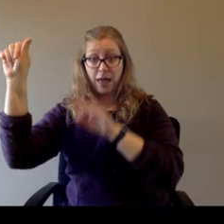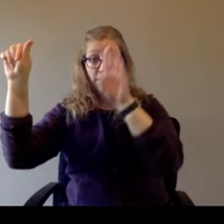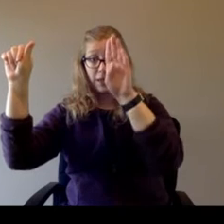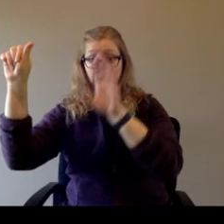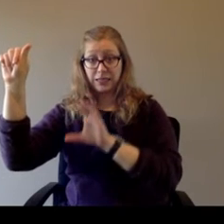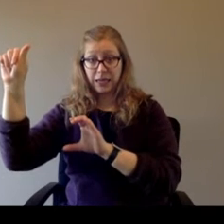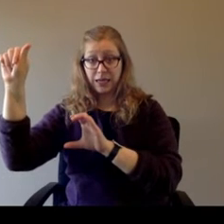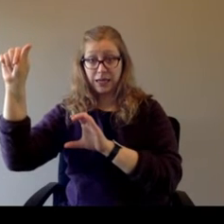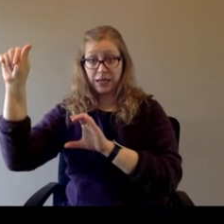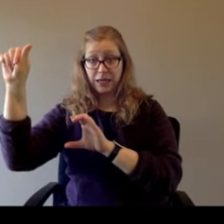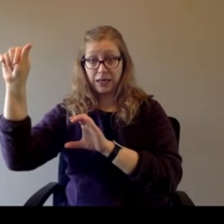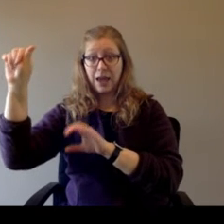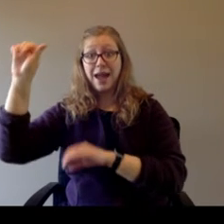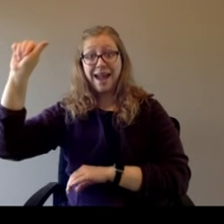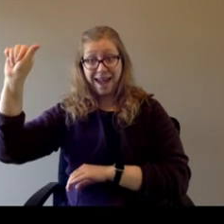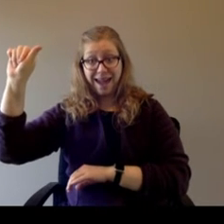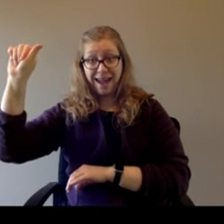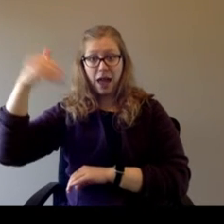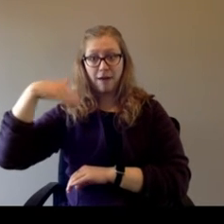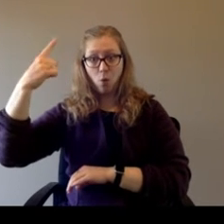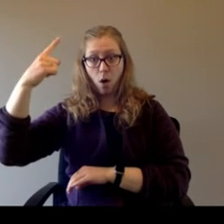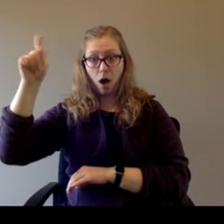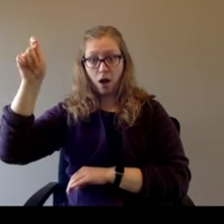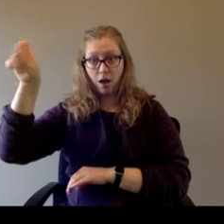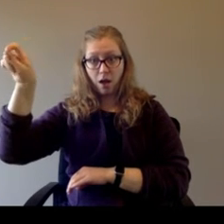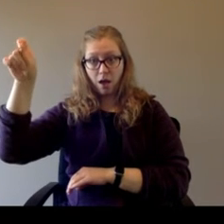I want to continue that pattern when I talk about the